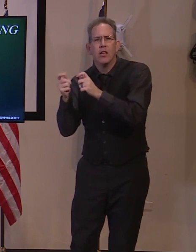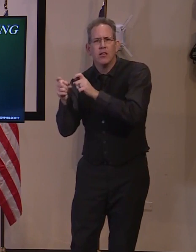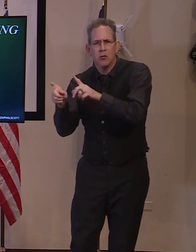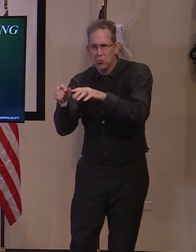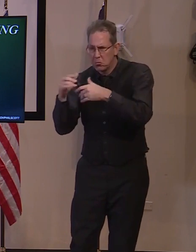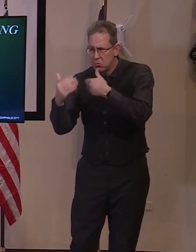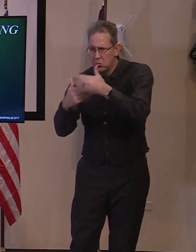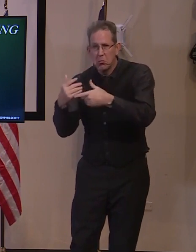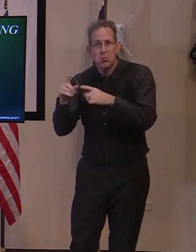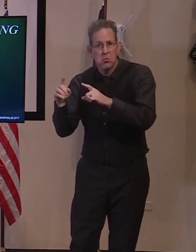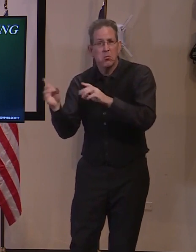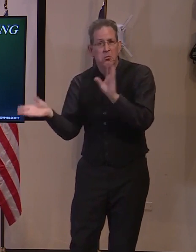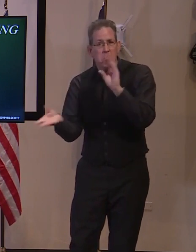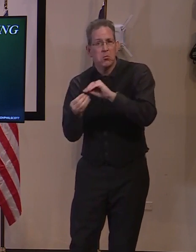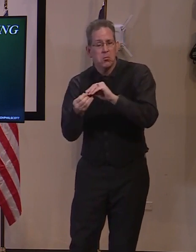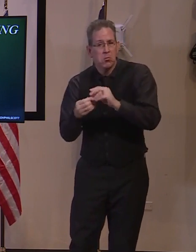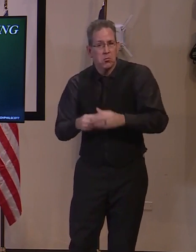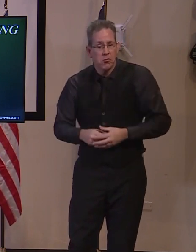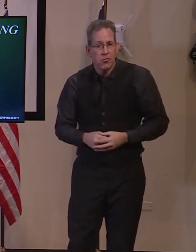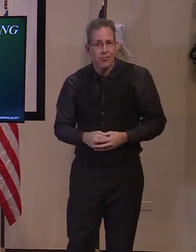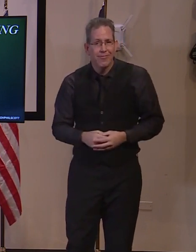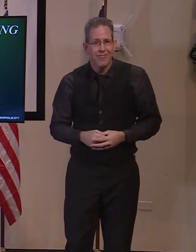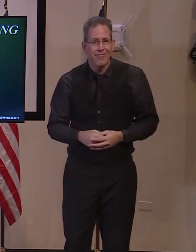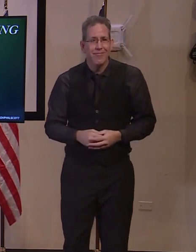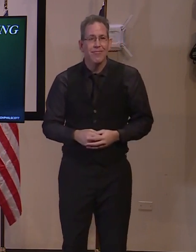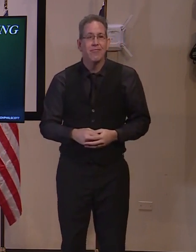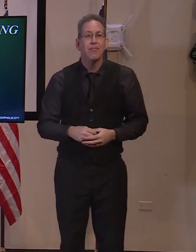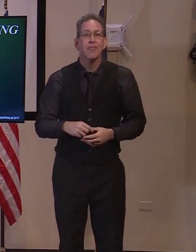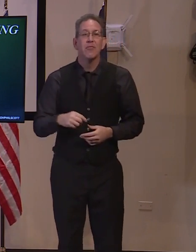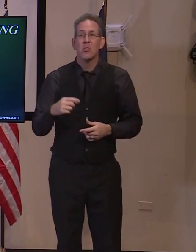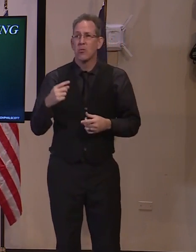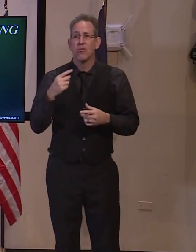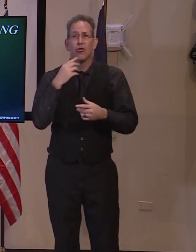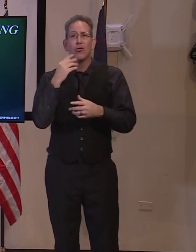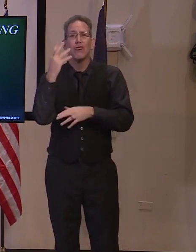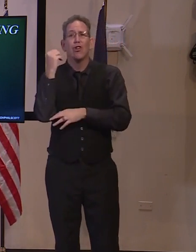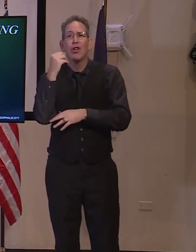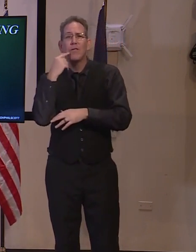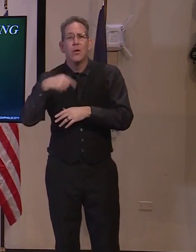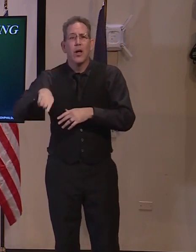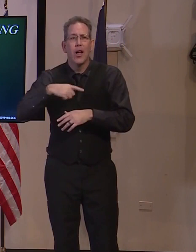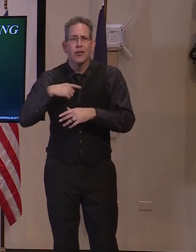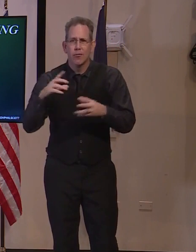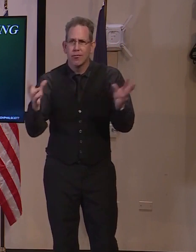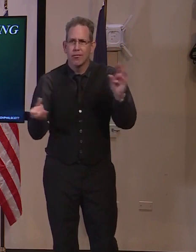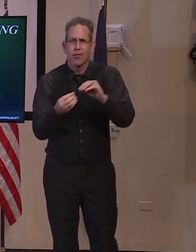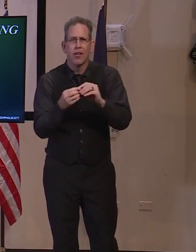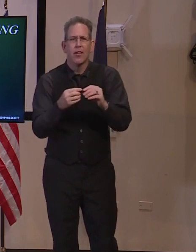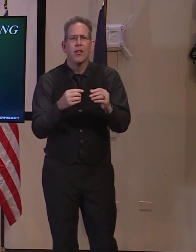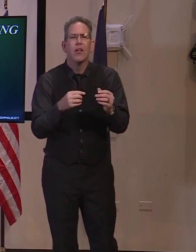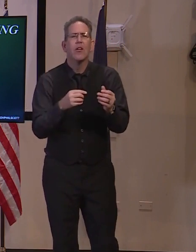administered in schools in a single week. Last week, we had 5,094 tests, uh, administered under test to stay.